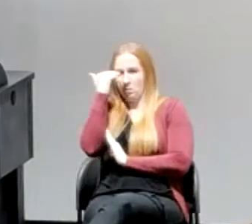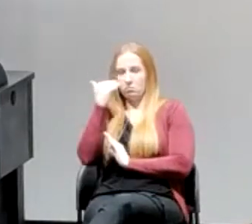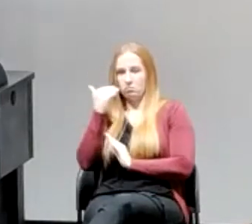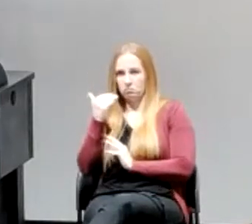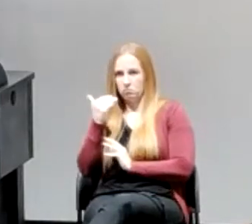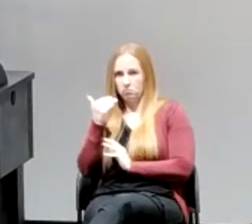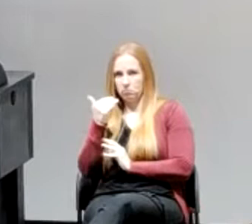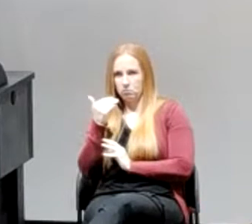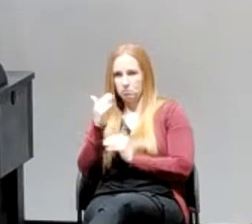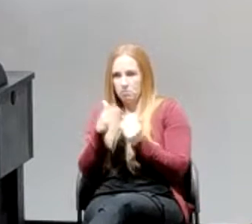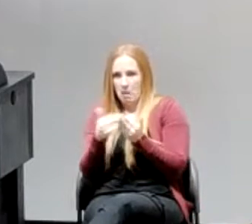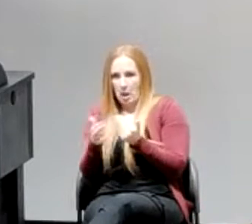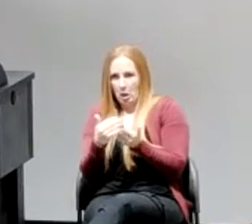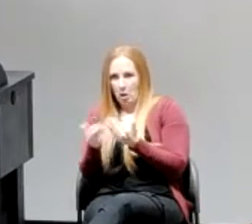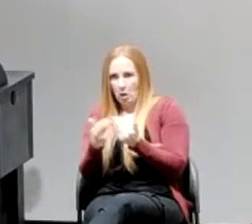you went to the window meant to nothing.